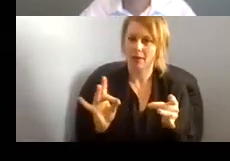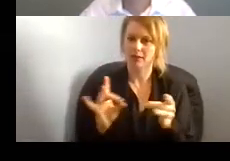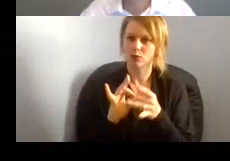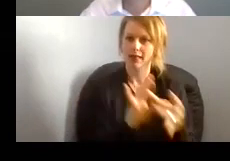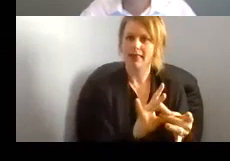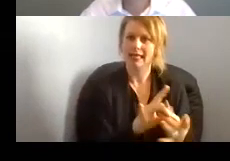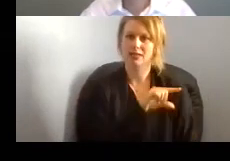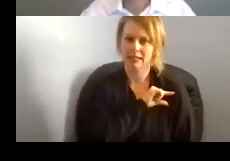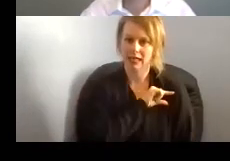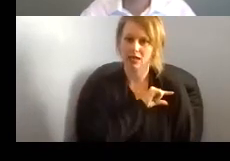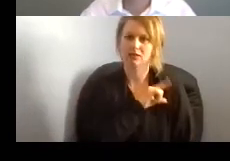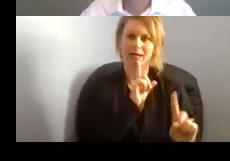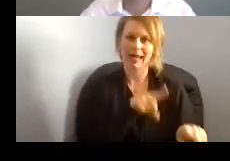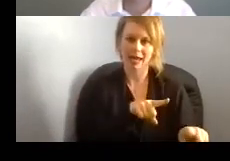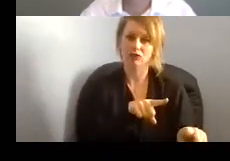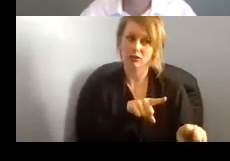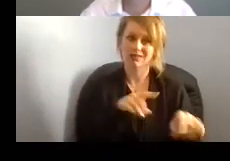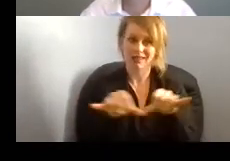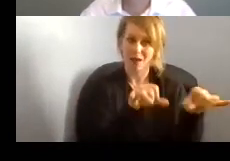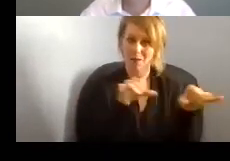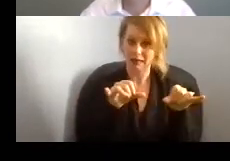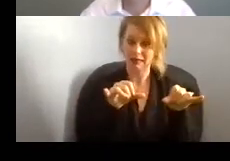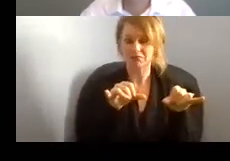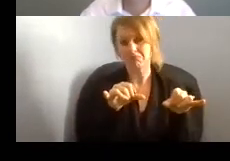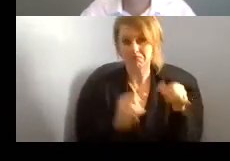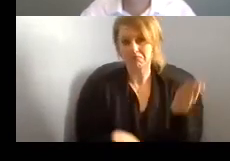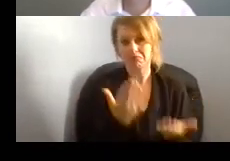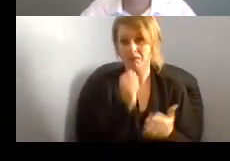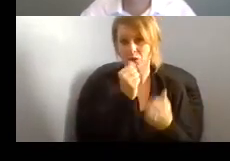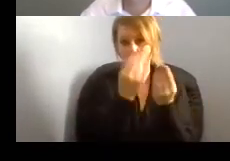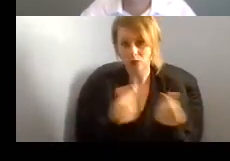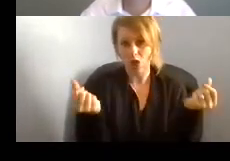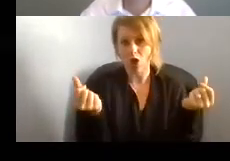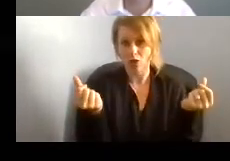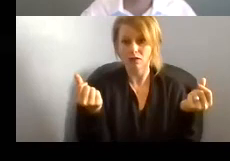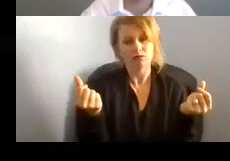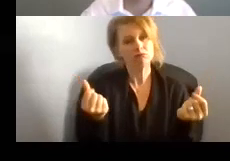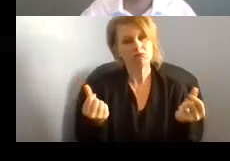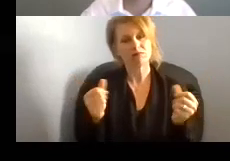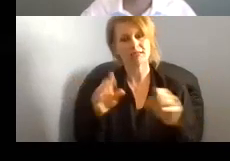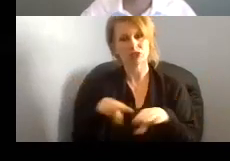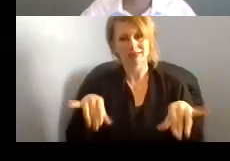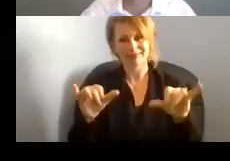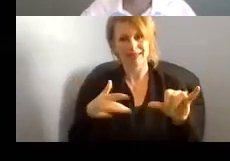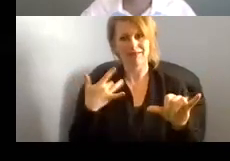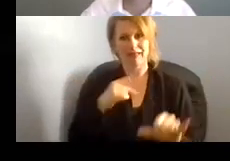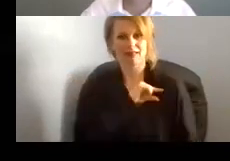common may not really solve or deal with all the guilt that children have, such as the guilt that children often will feel after the death